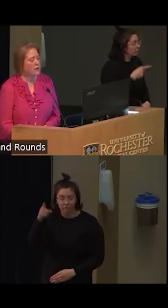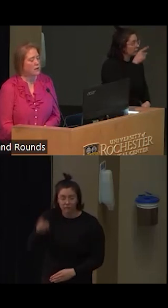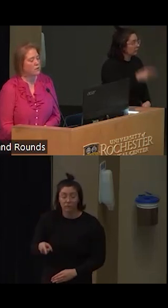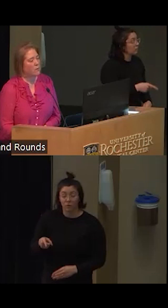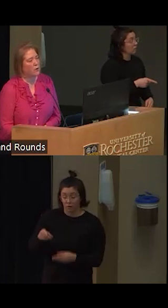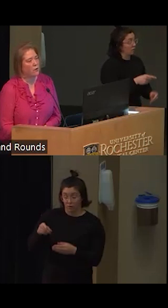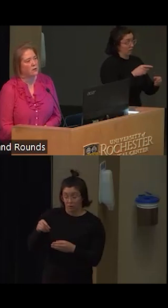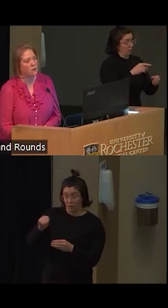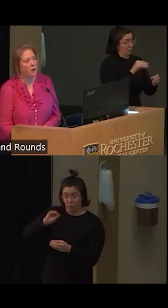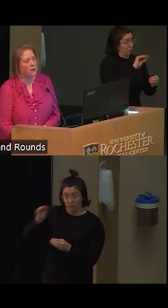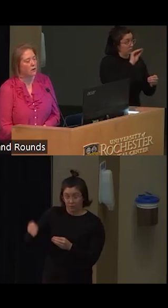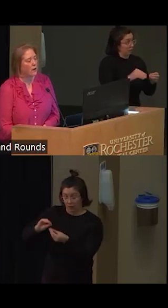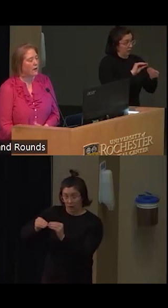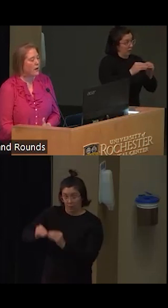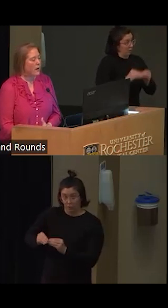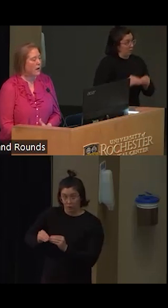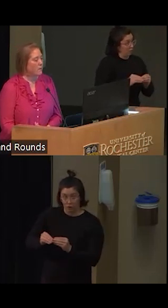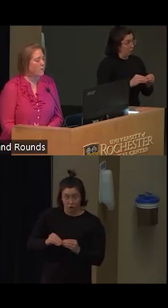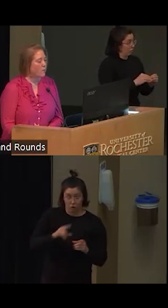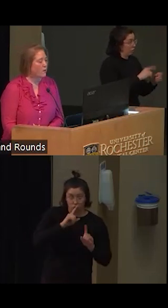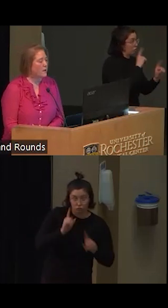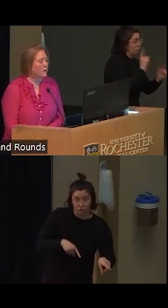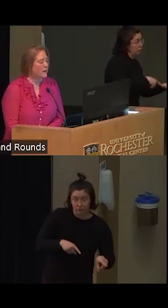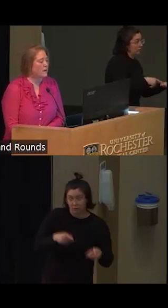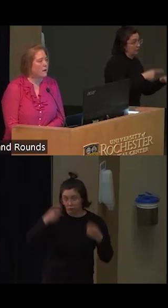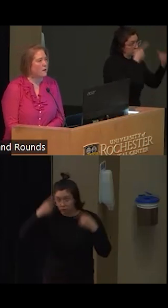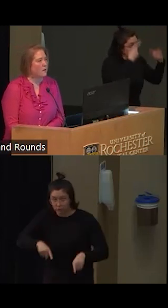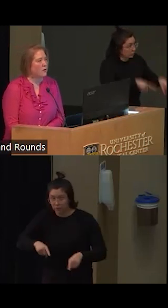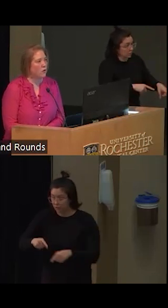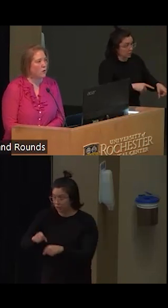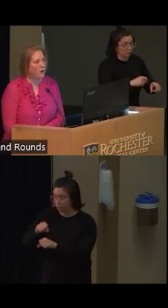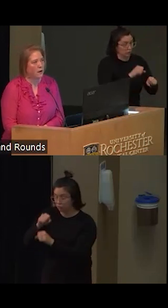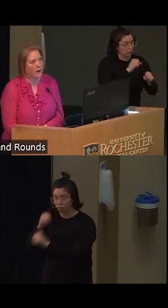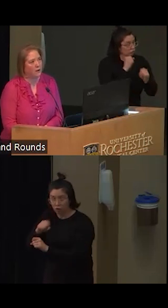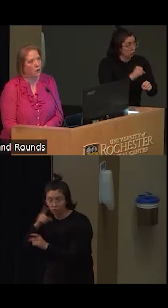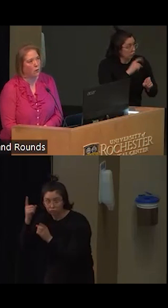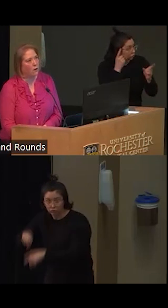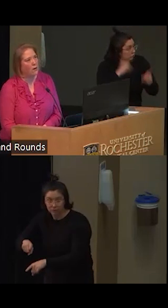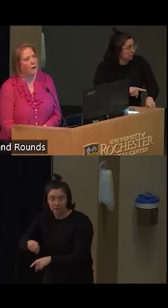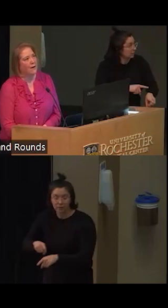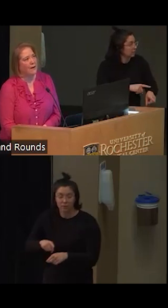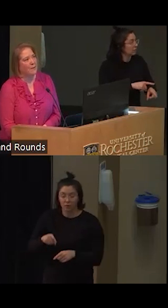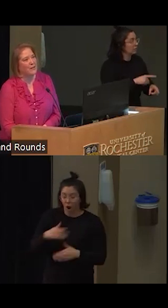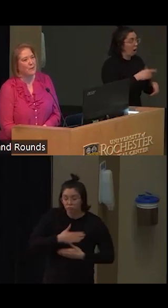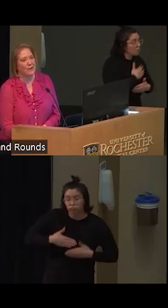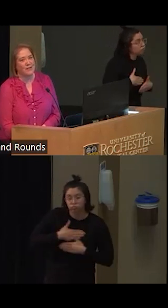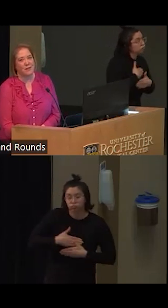percentages from agree and strongly agree and people really did enjoy and or experience the